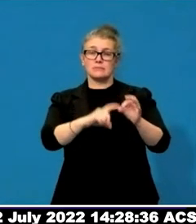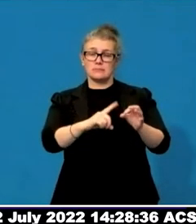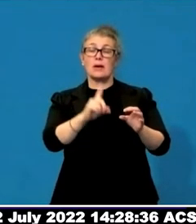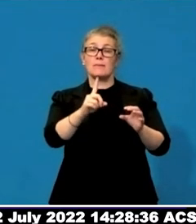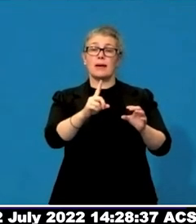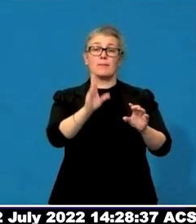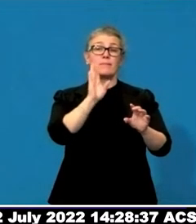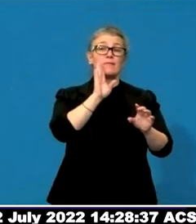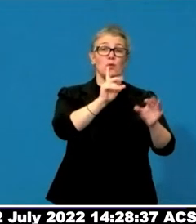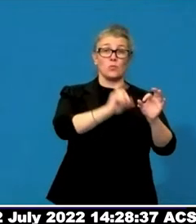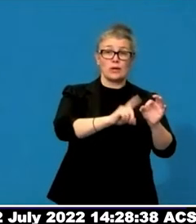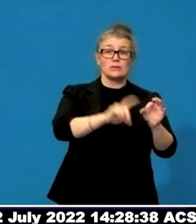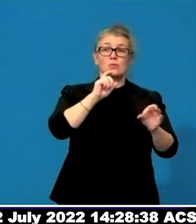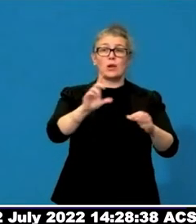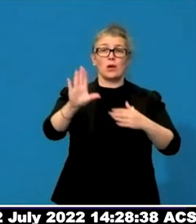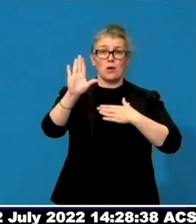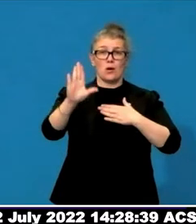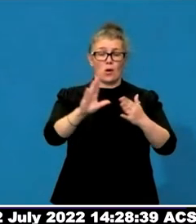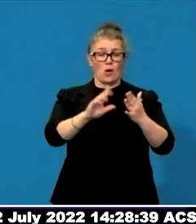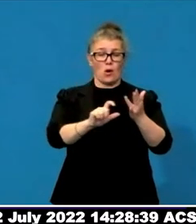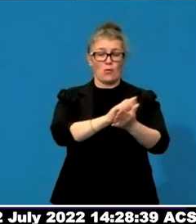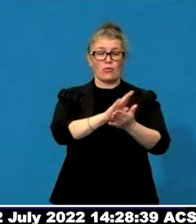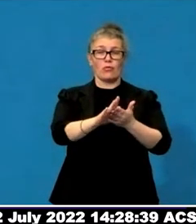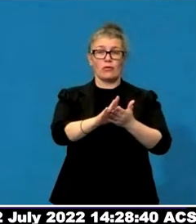At the end, please say yes or I do.